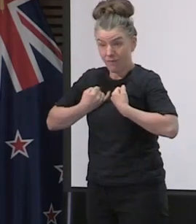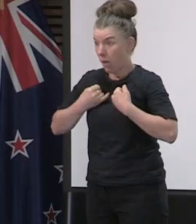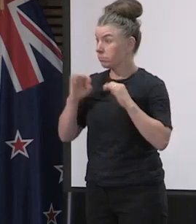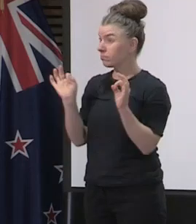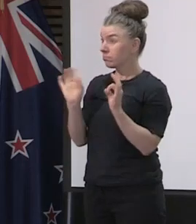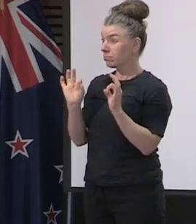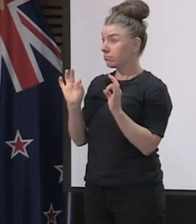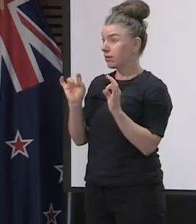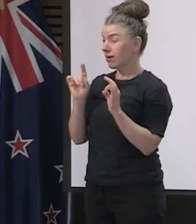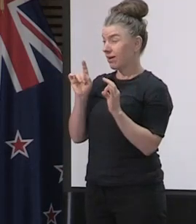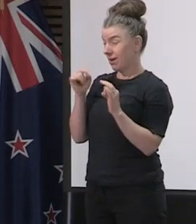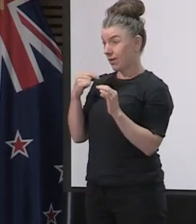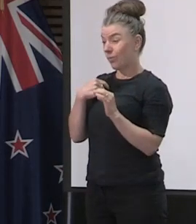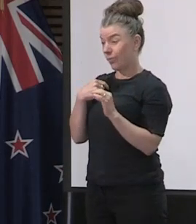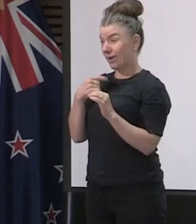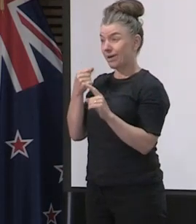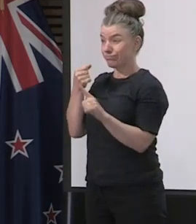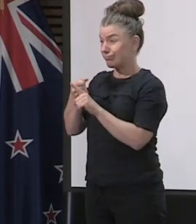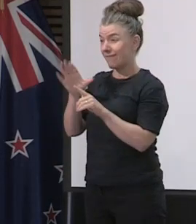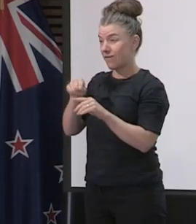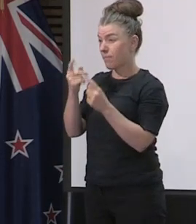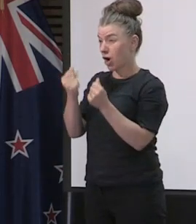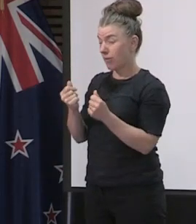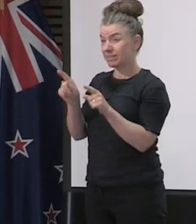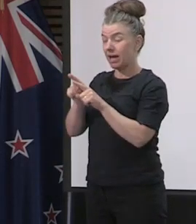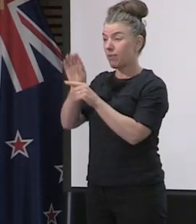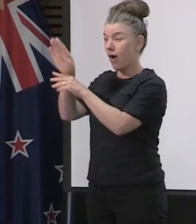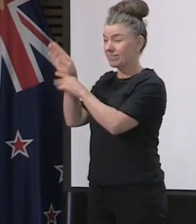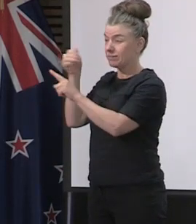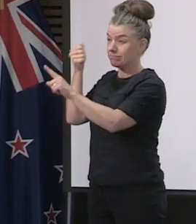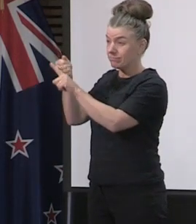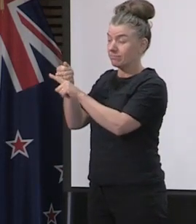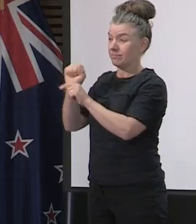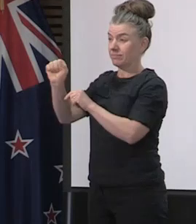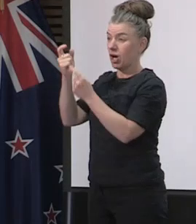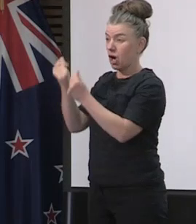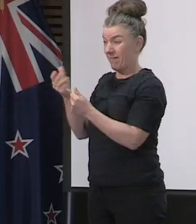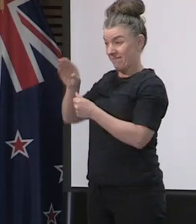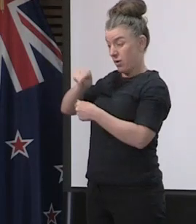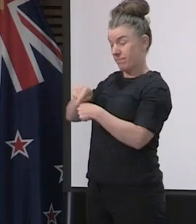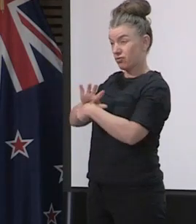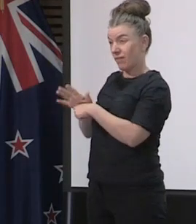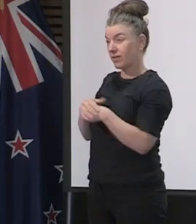shock not of our making, but like every country in the world, we are also not immune